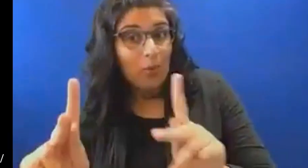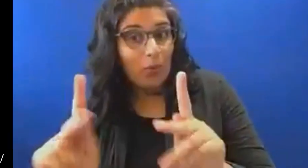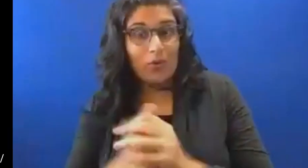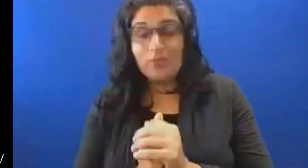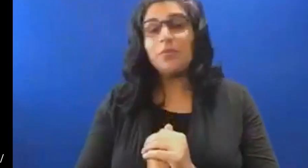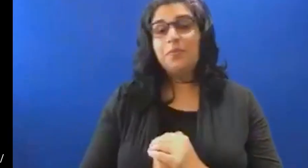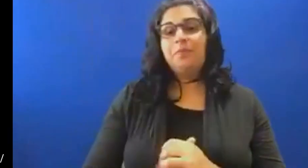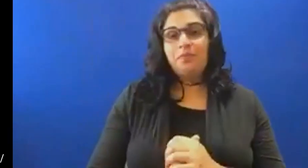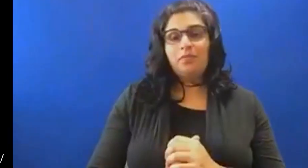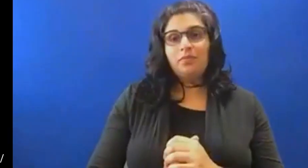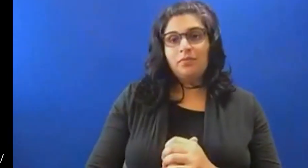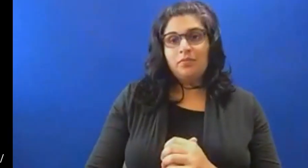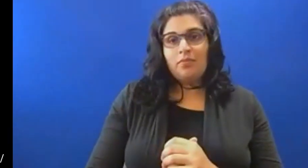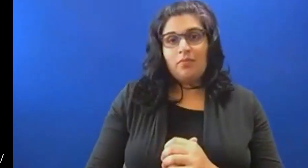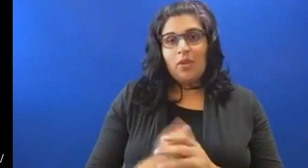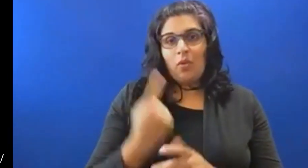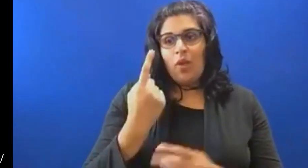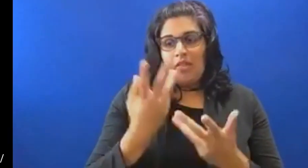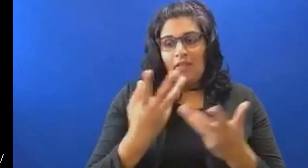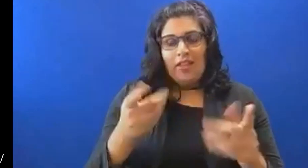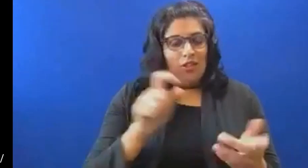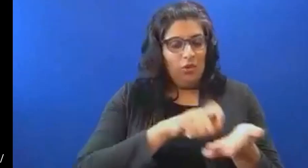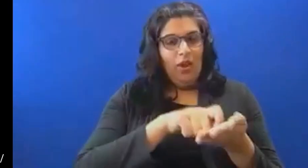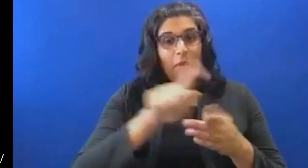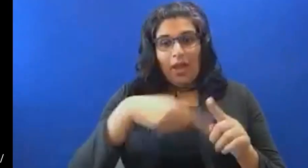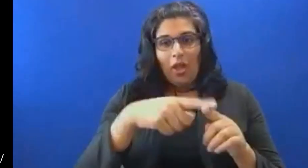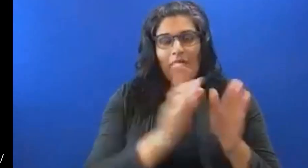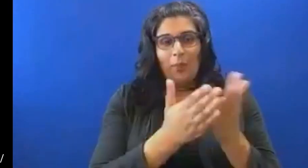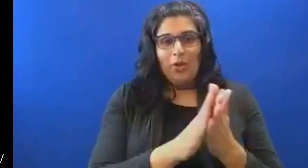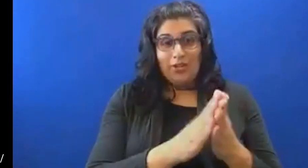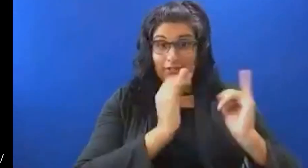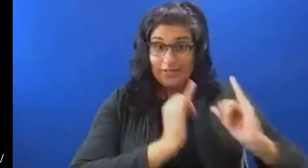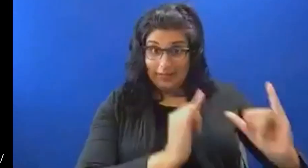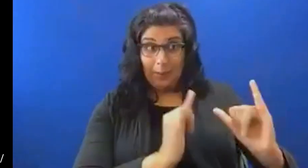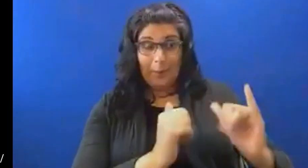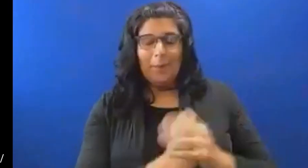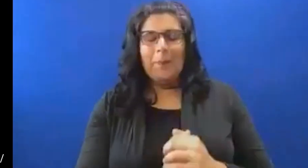One of the things you write about in the book, and I do too, is disability in the media.